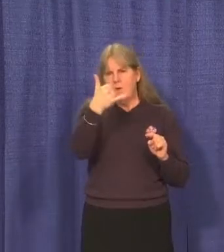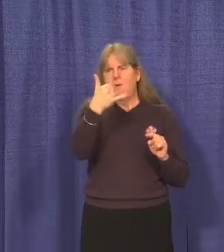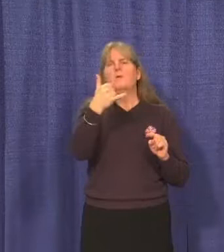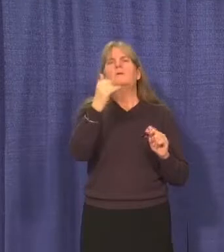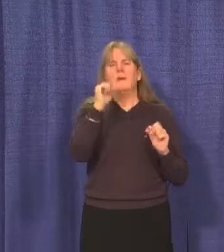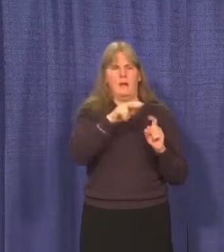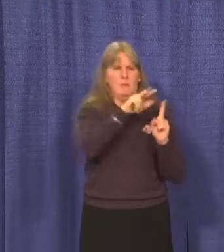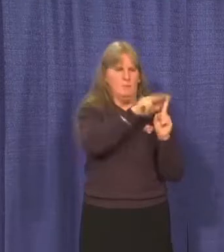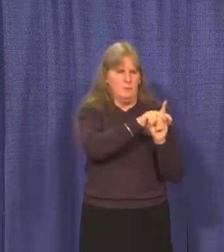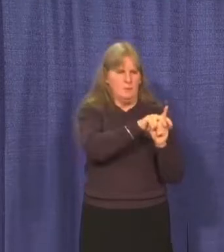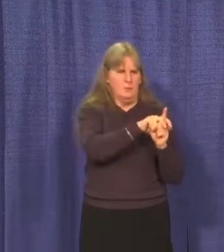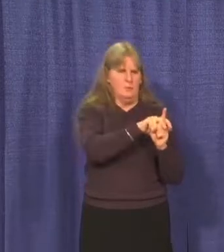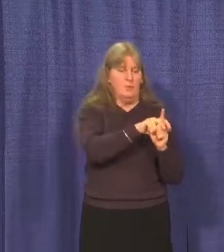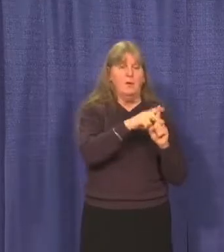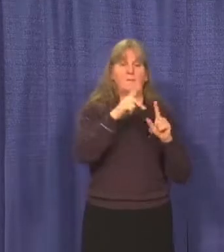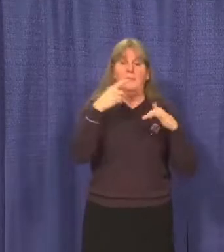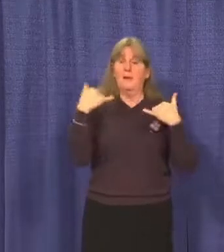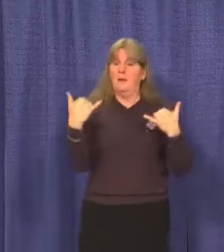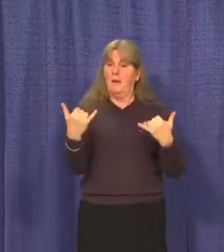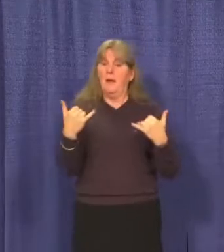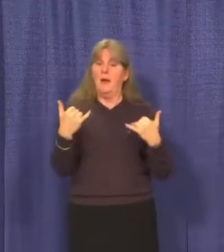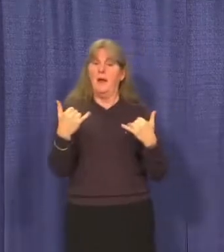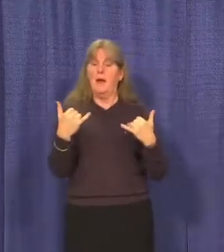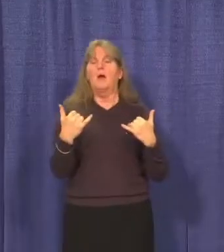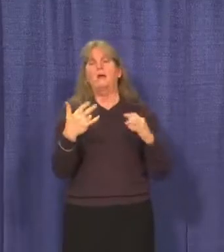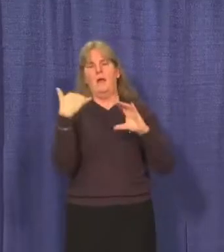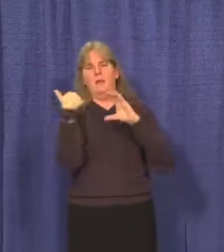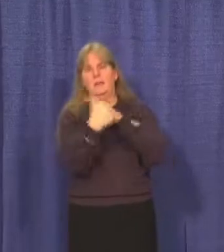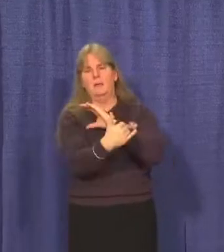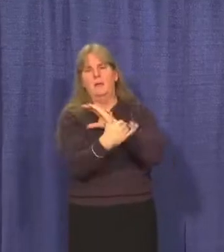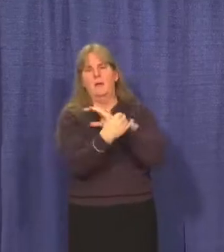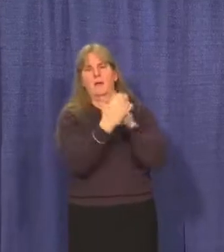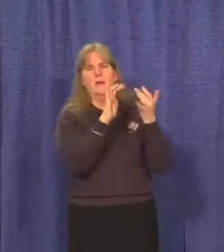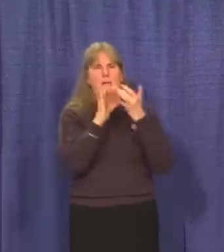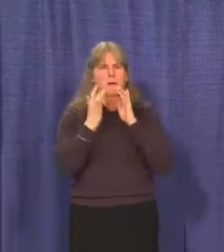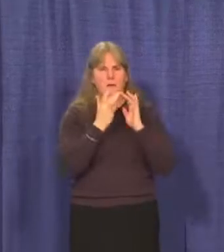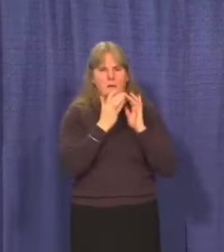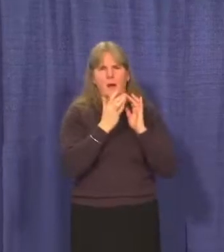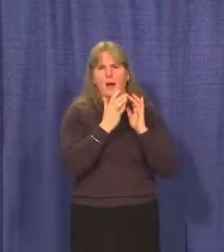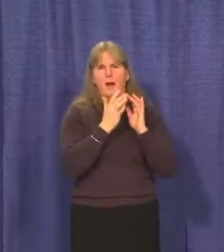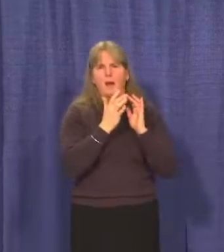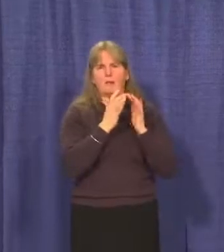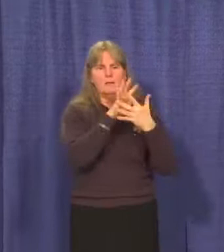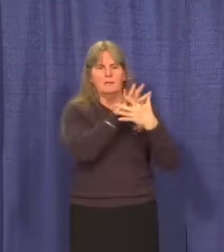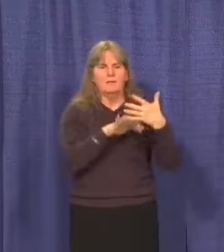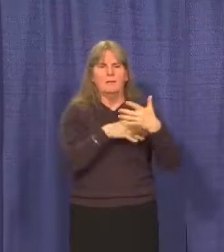call centre and bookings can be made online if you were identified as a priority group